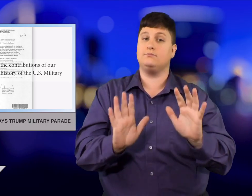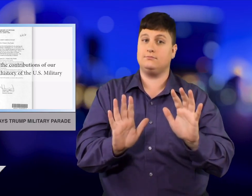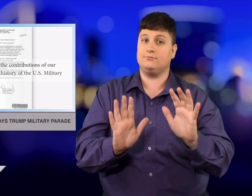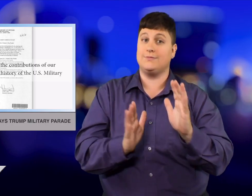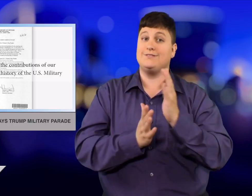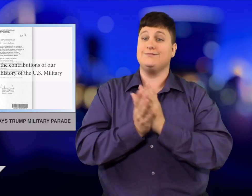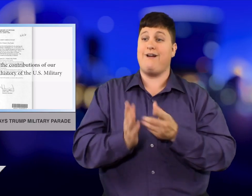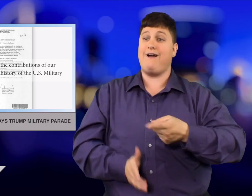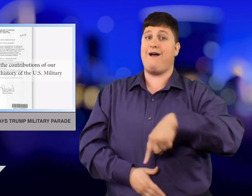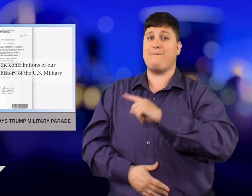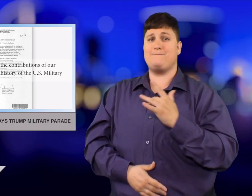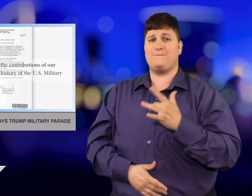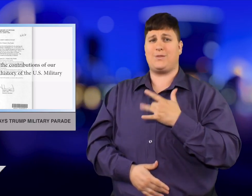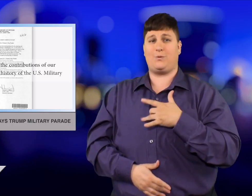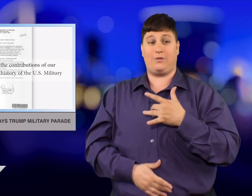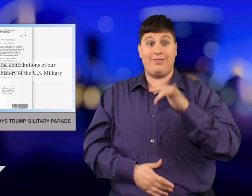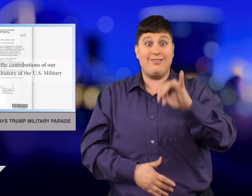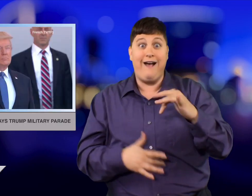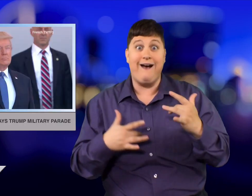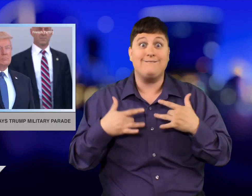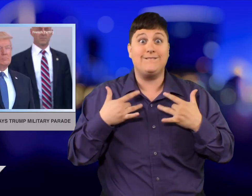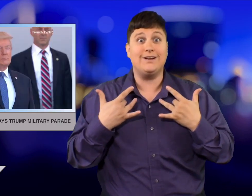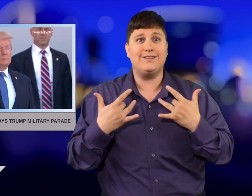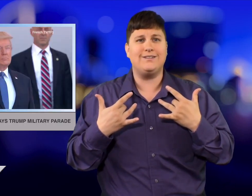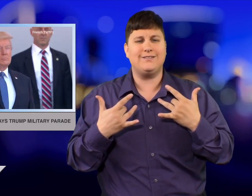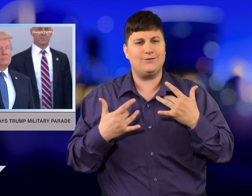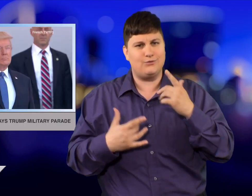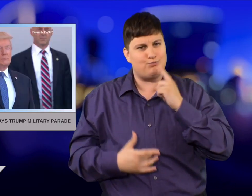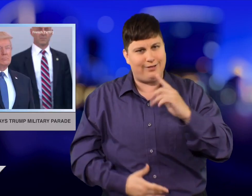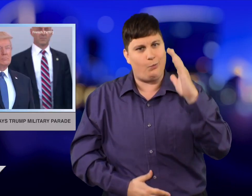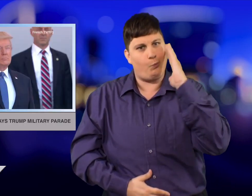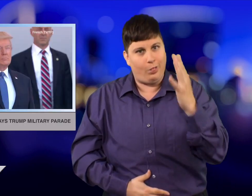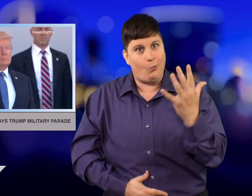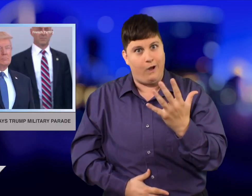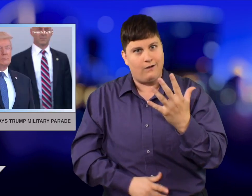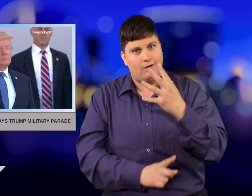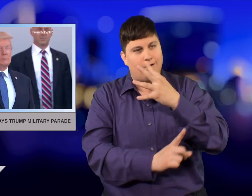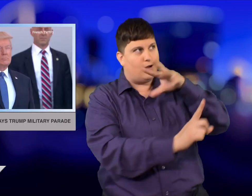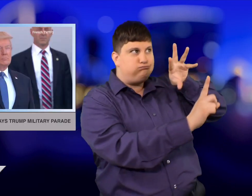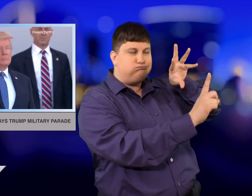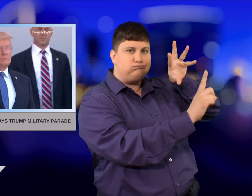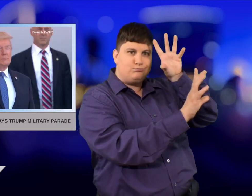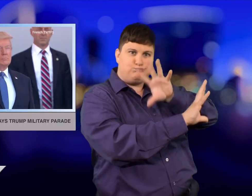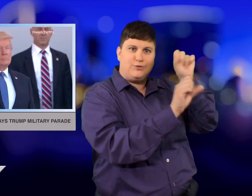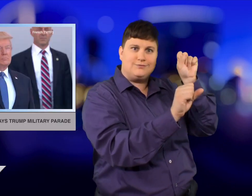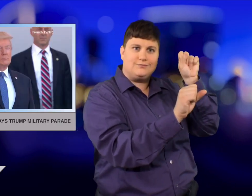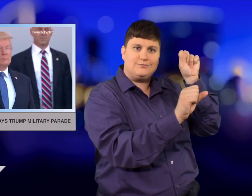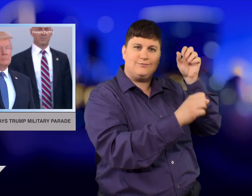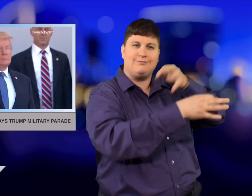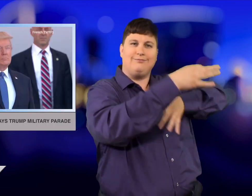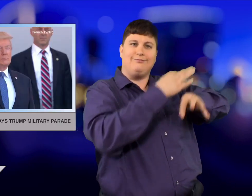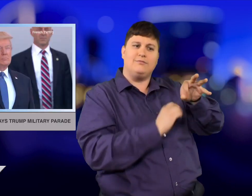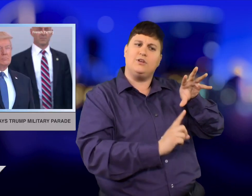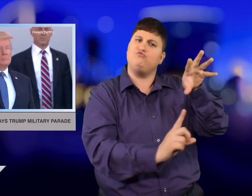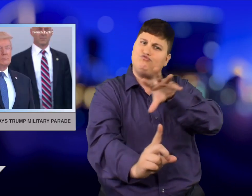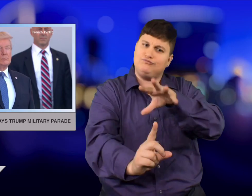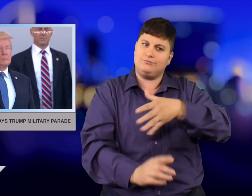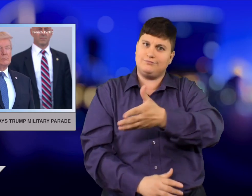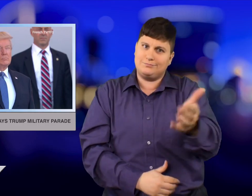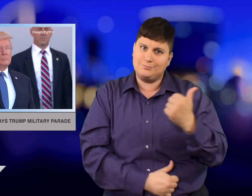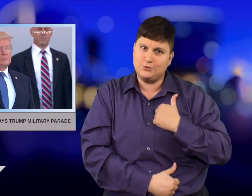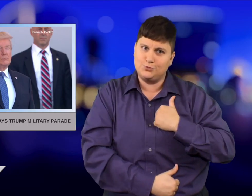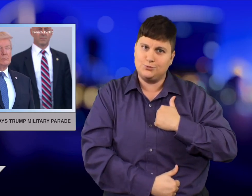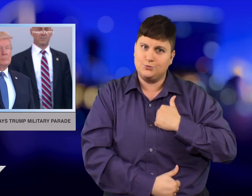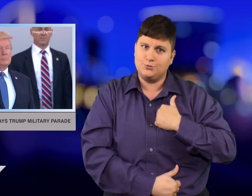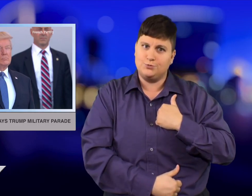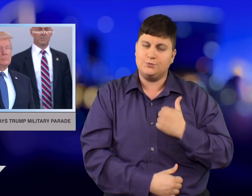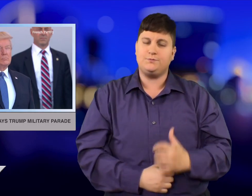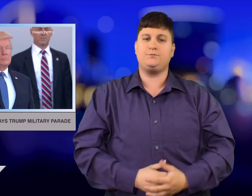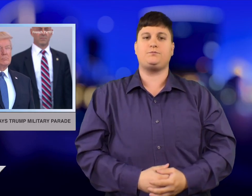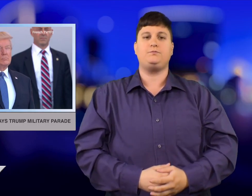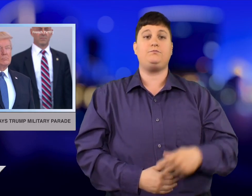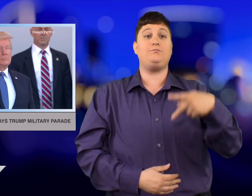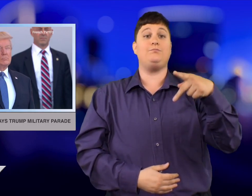However some felt the event would have spotlighted the president and not the military.